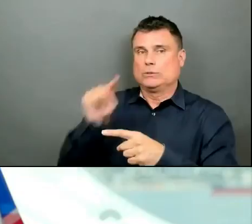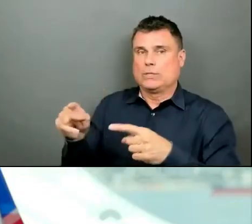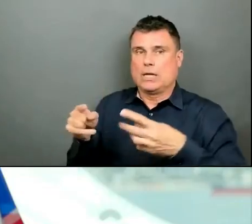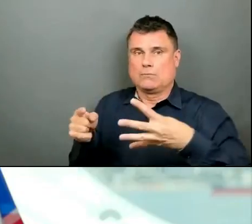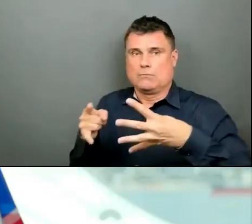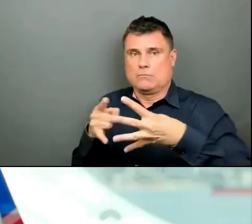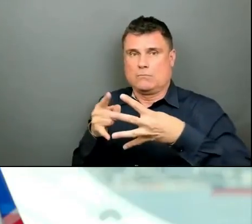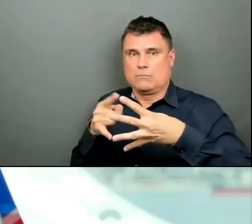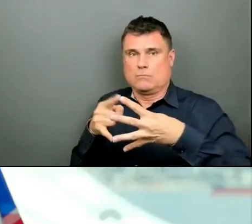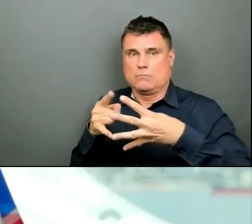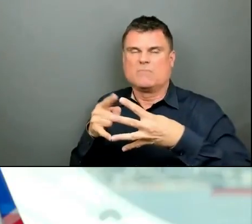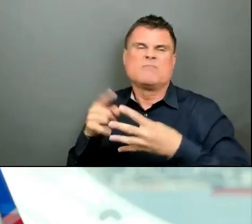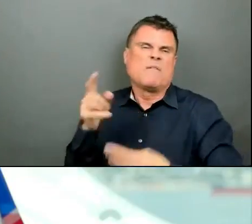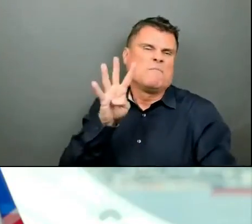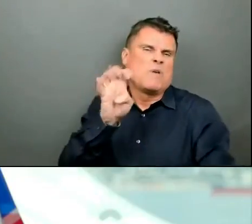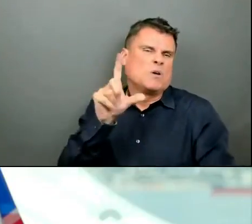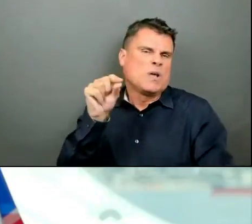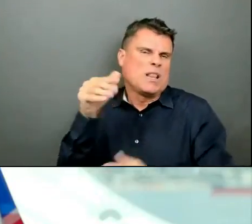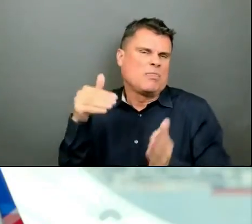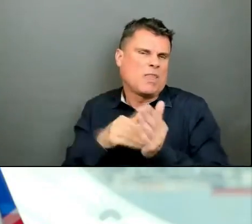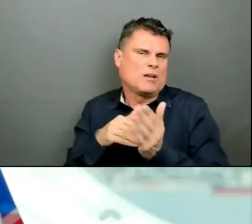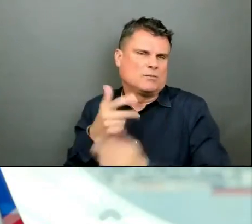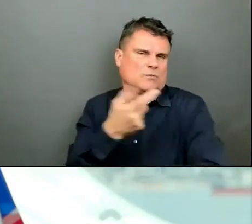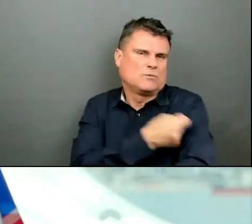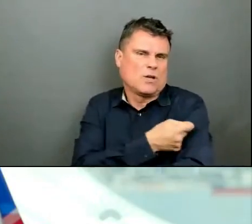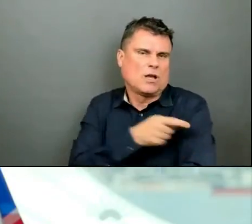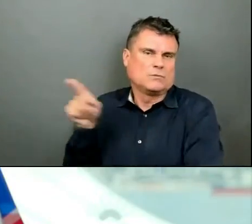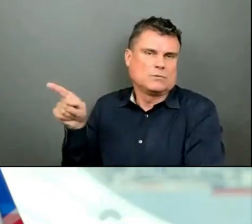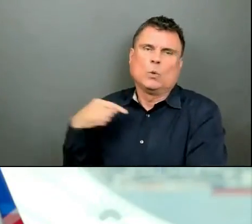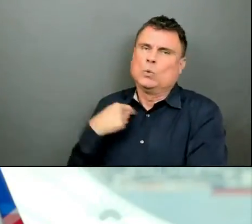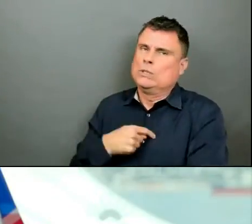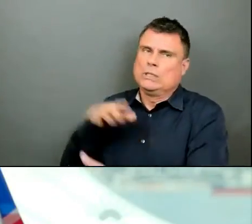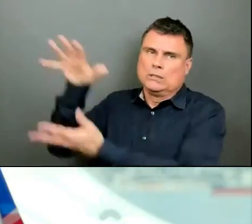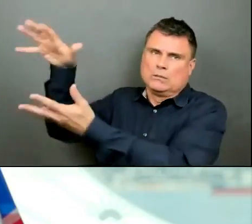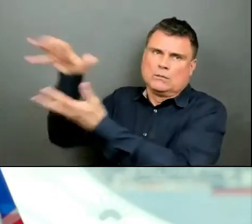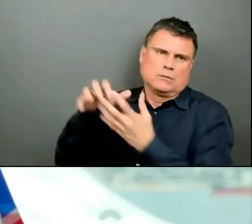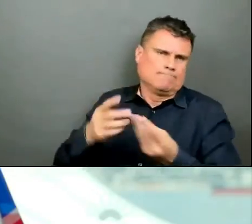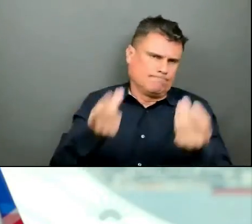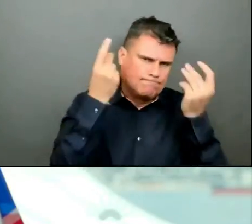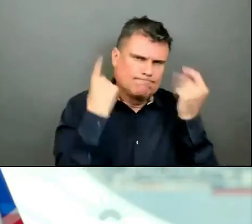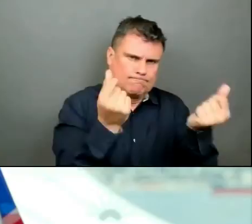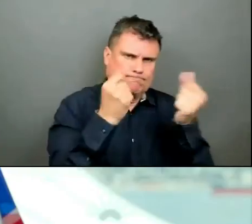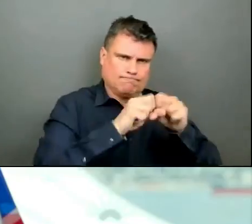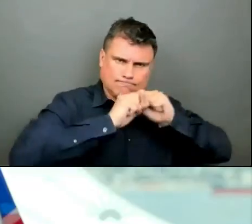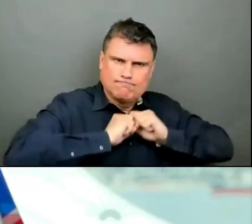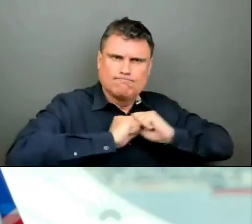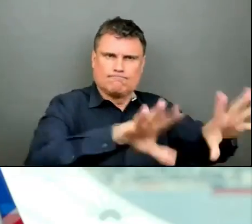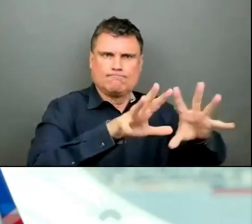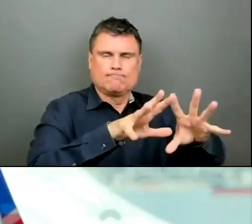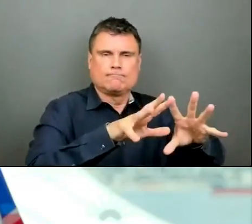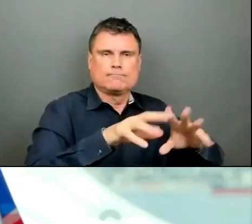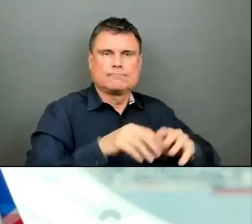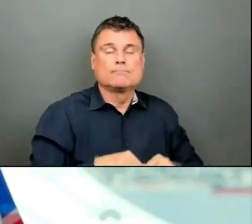thousand 8 hundred doses and we are moving quickly to move that to British Columbians and hoping the next amount of supply comes the following Monday.